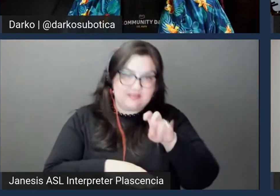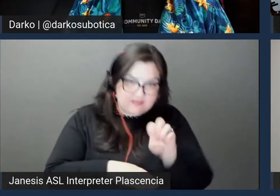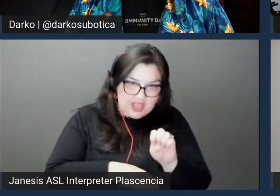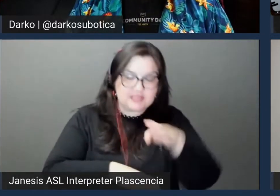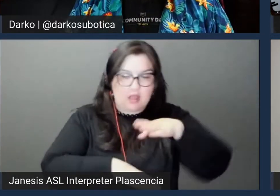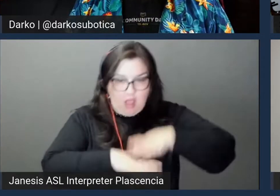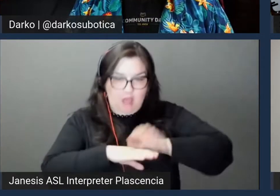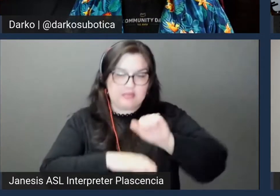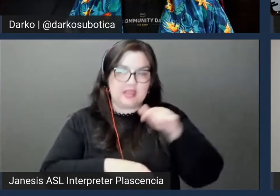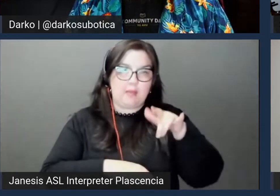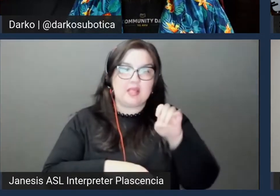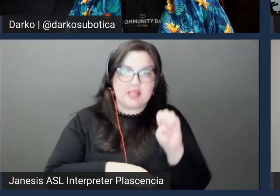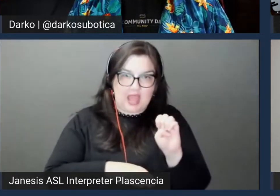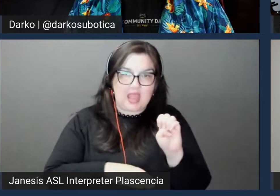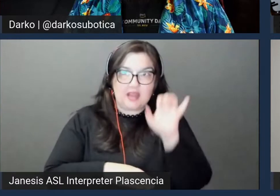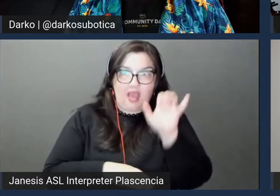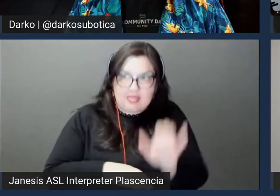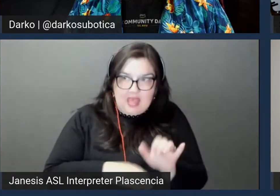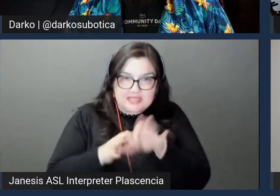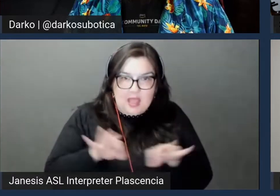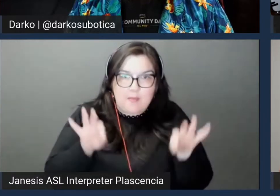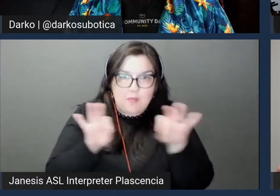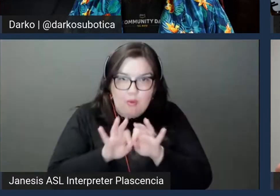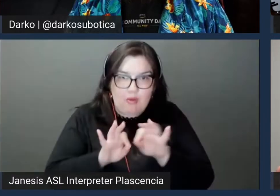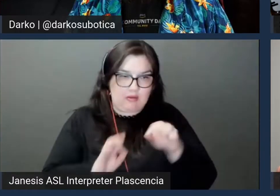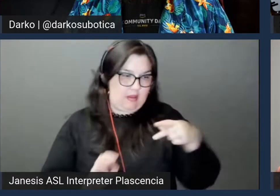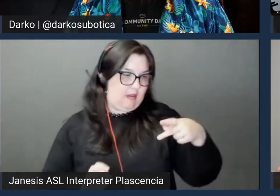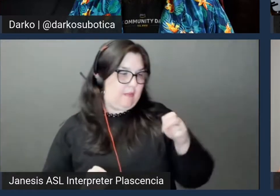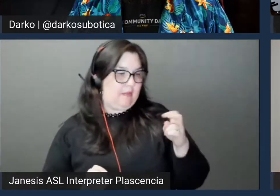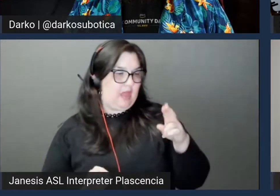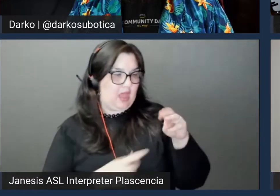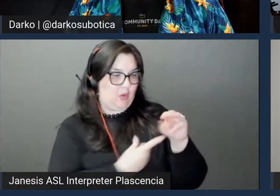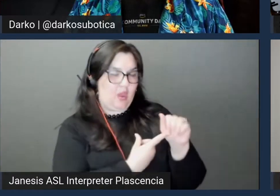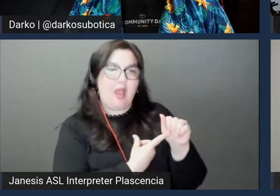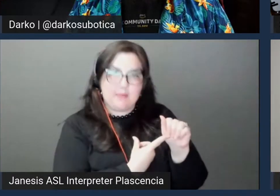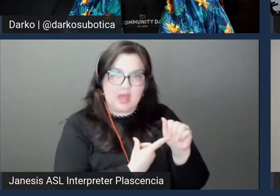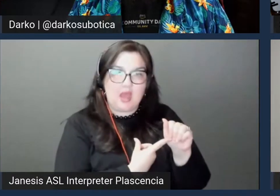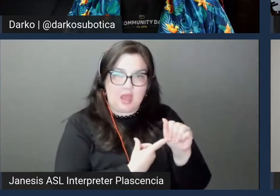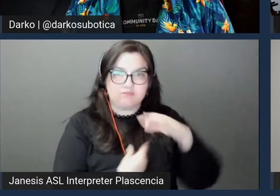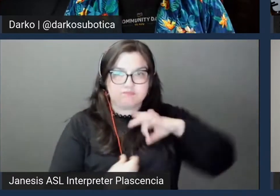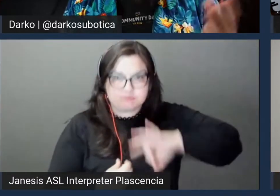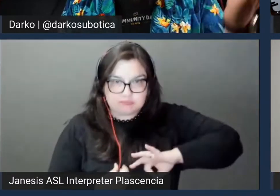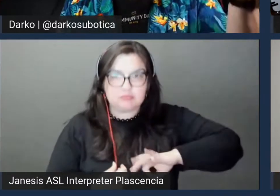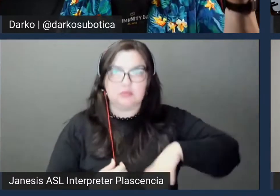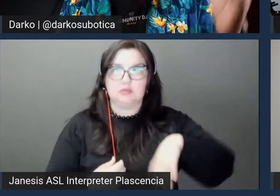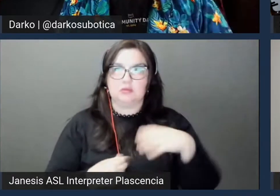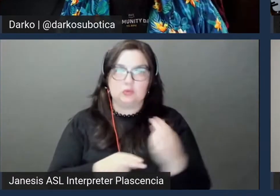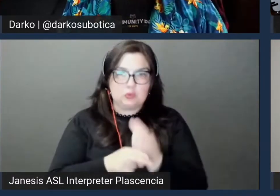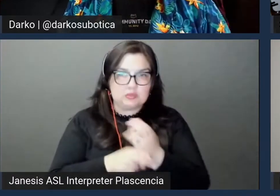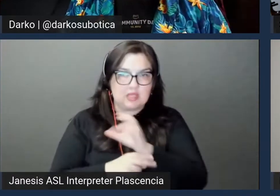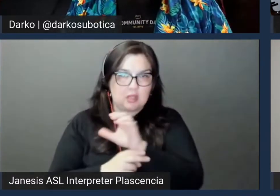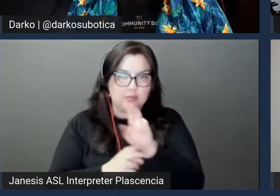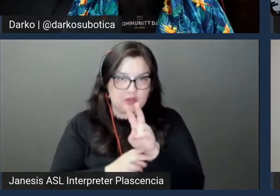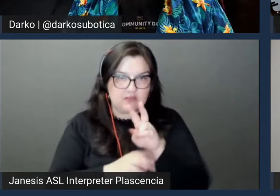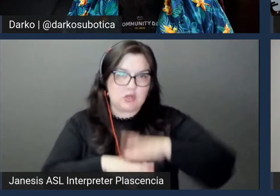that's the whole value proposition of Panorama. That's the whole value proposition of doing computer vision at the edge. If you could do this in the cloud,